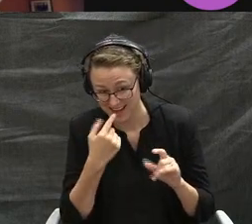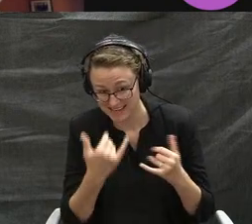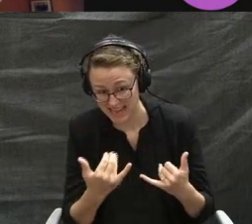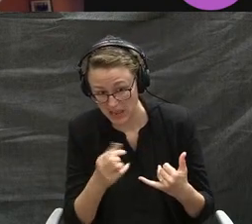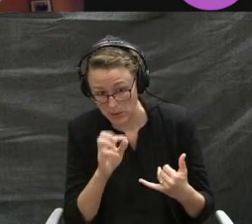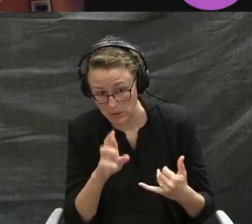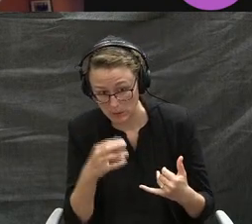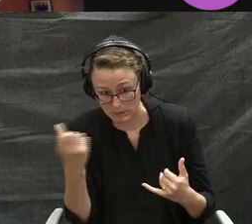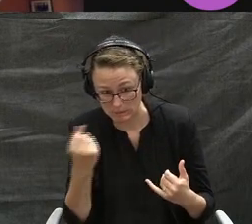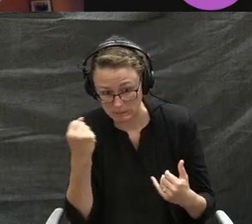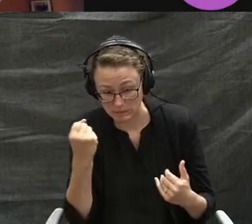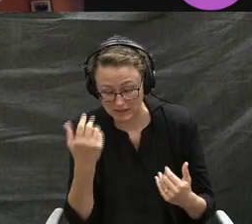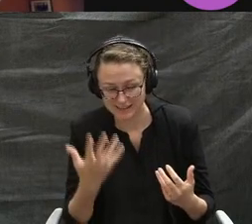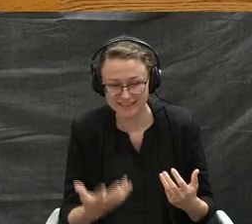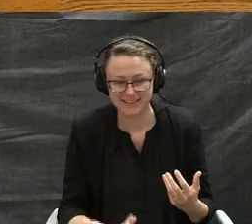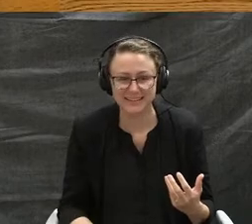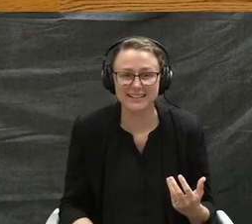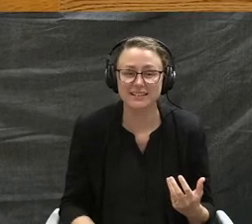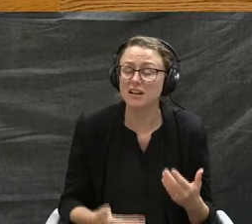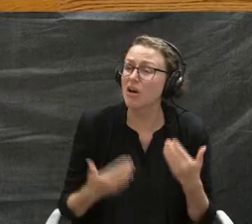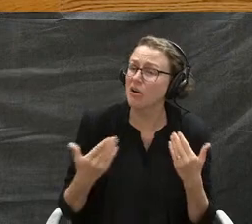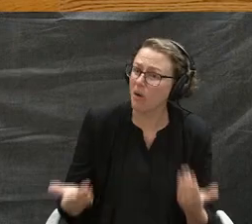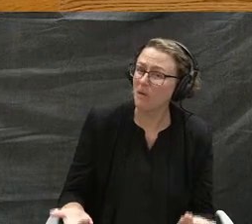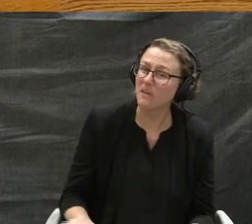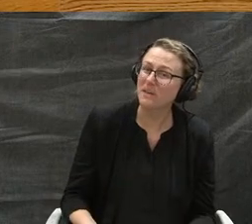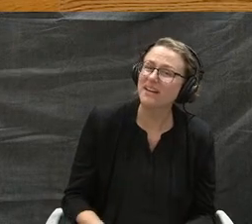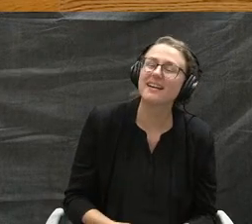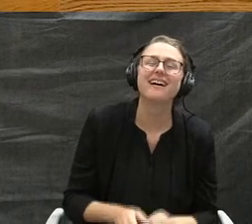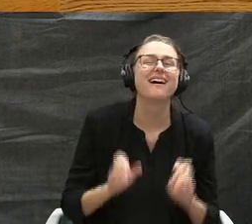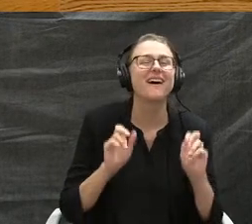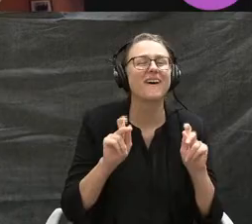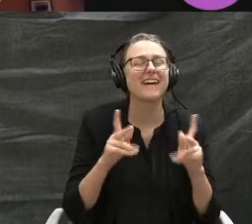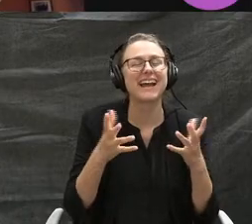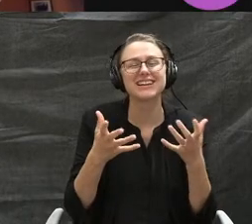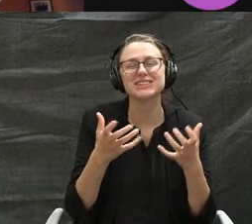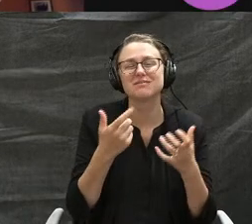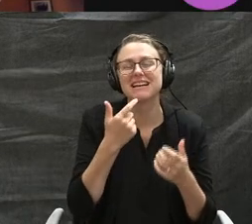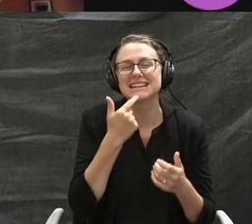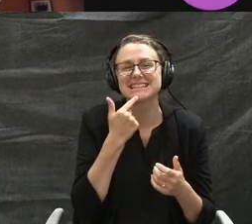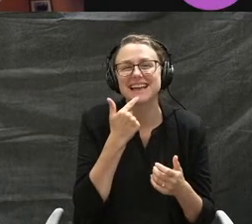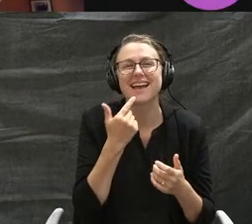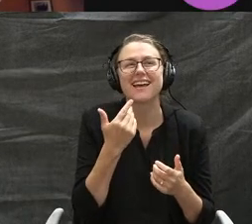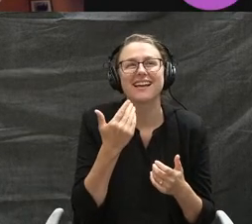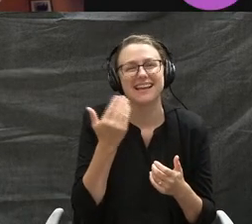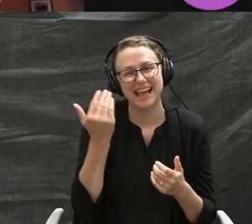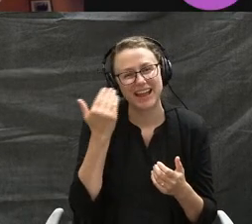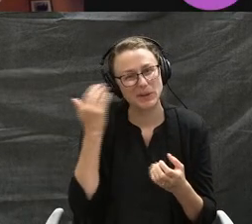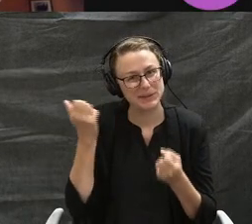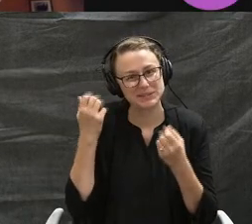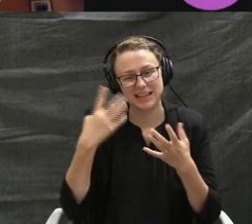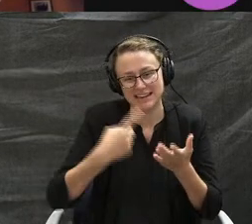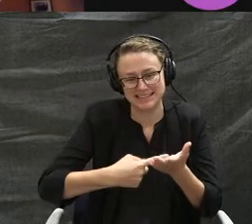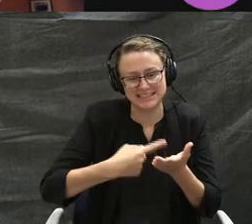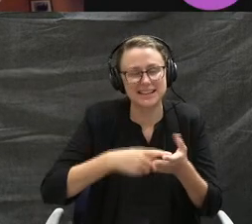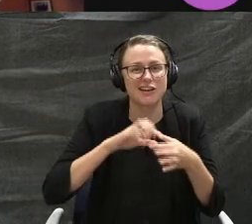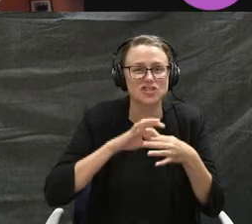or should I wait? No go for it. OK, I just wanted to say you know there was a lot of discussion on the goals and